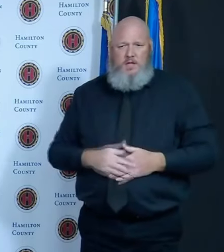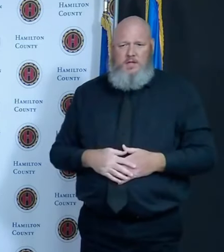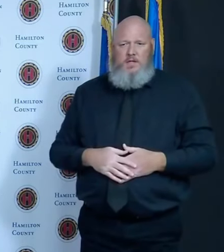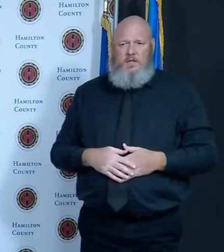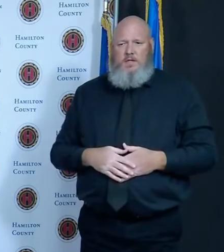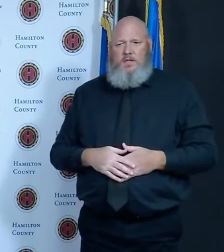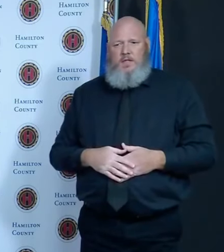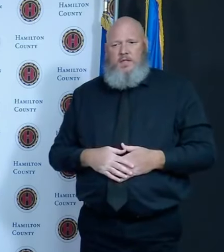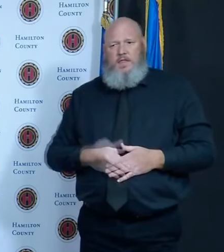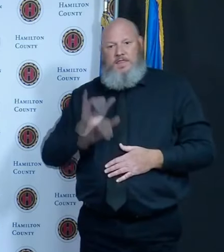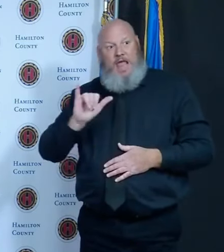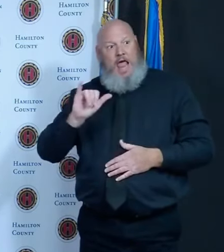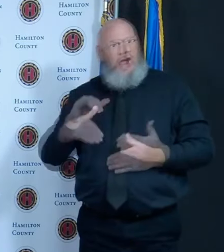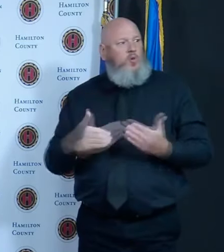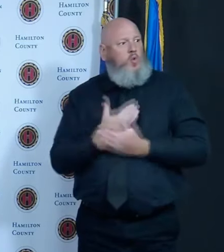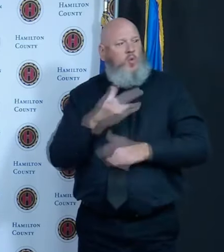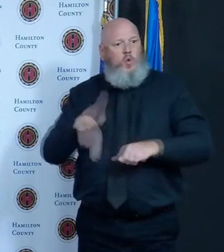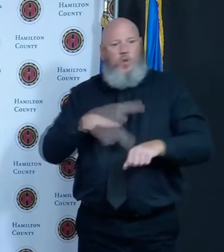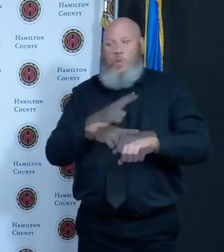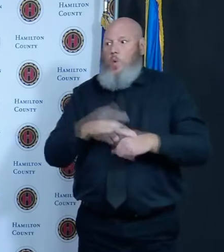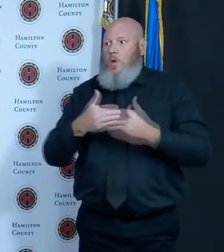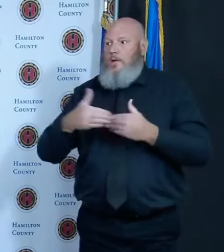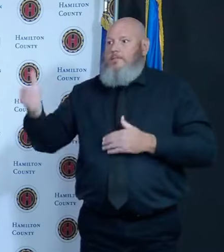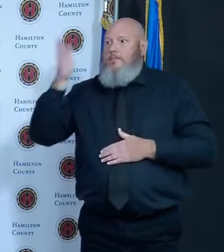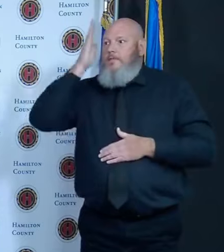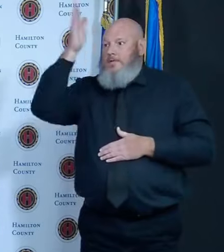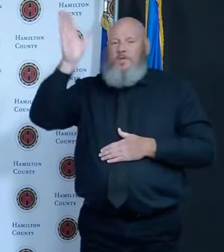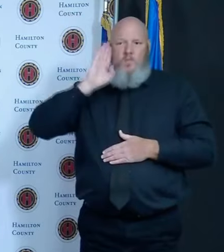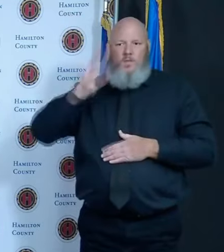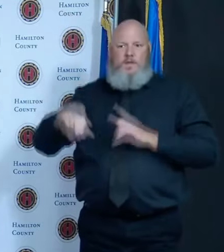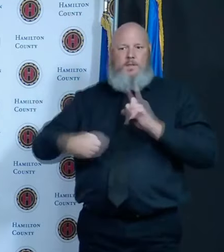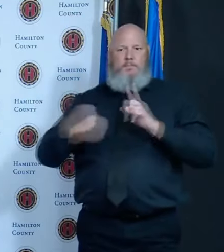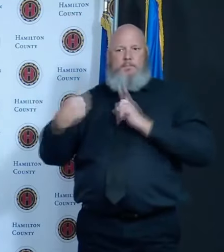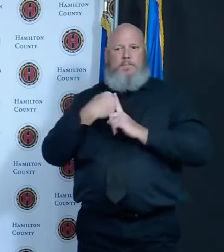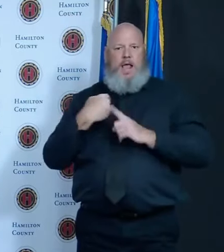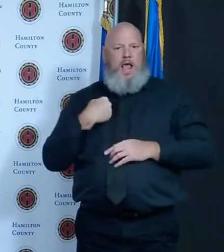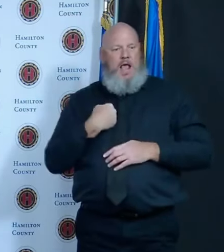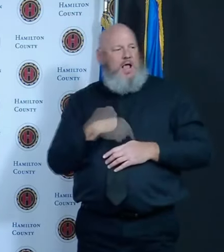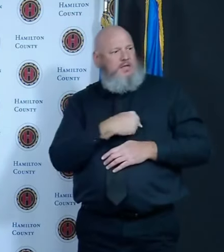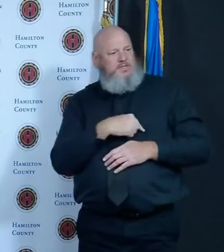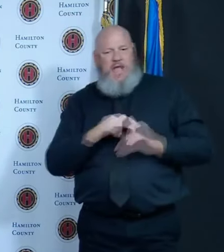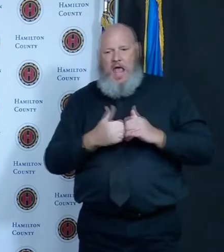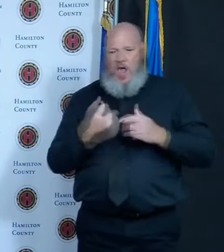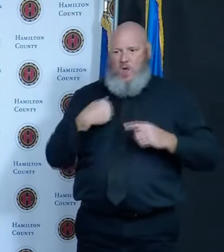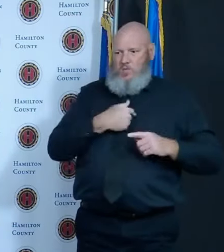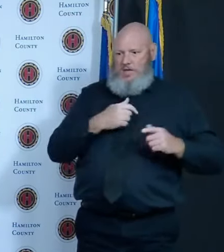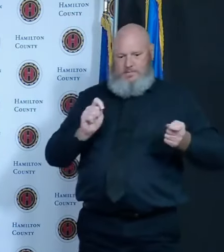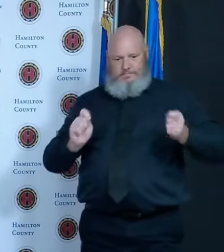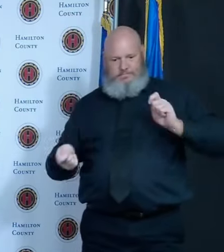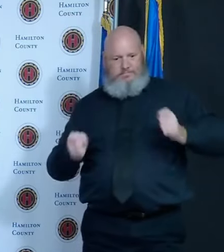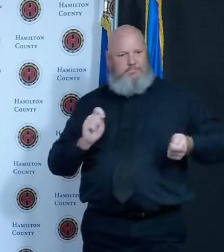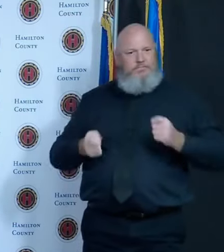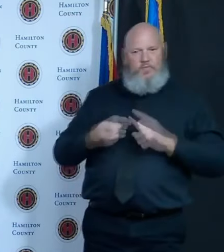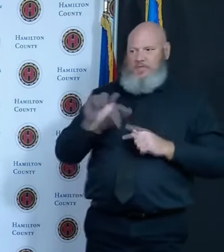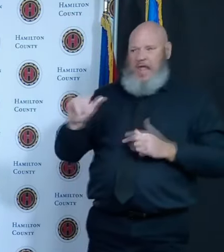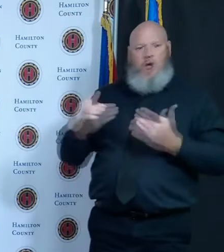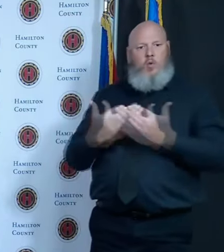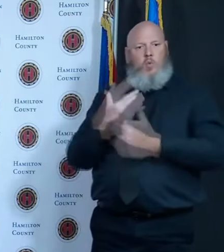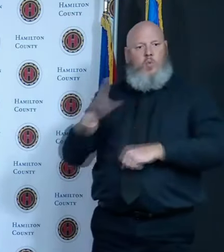sharing together two quick last points that I would throw out one if you think